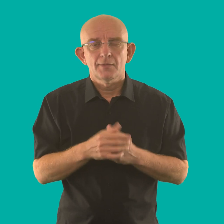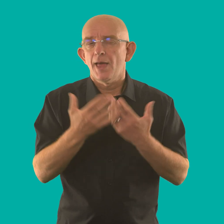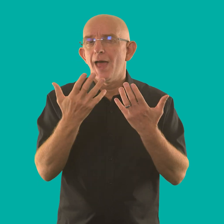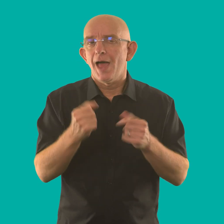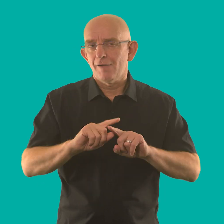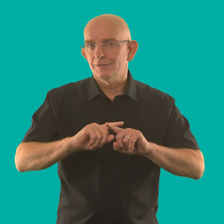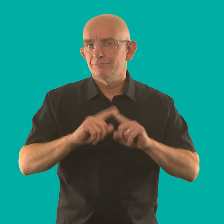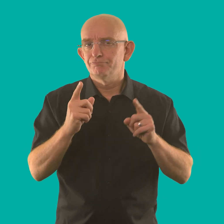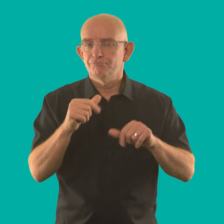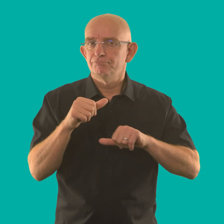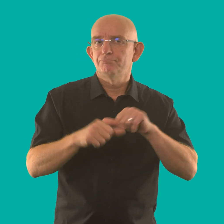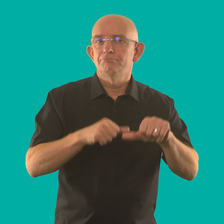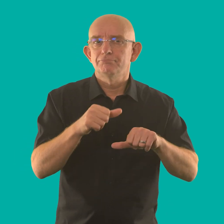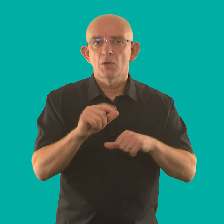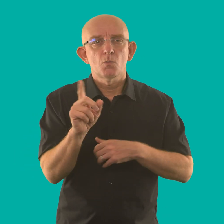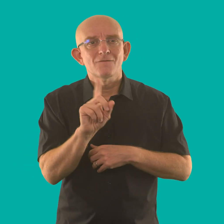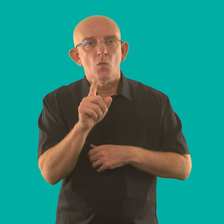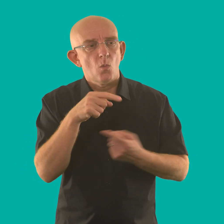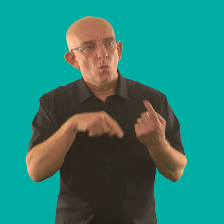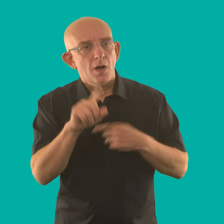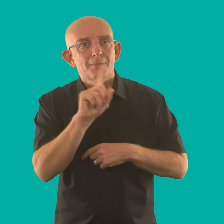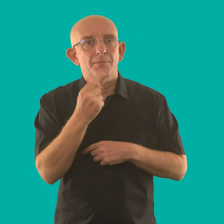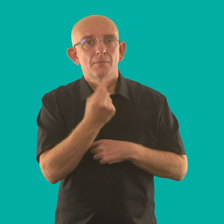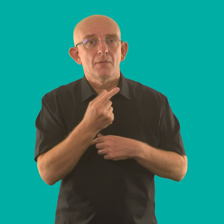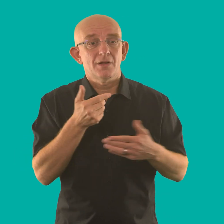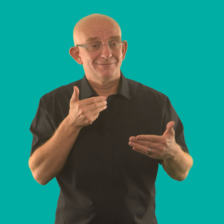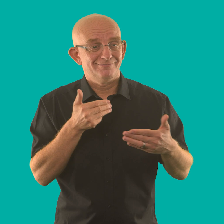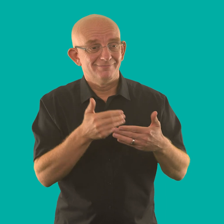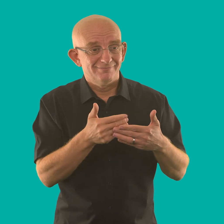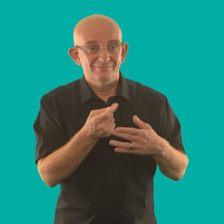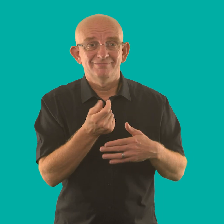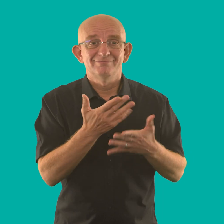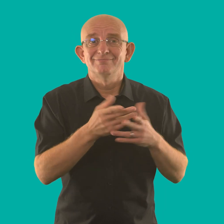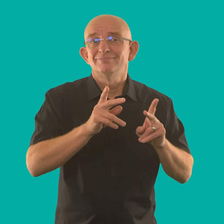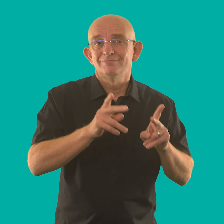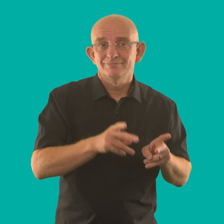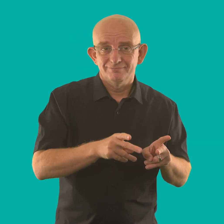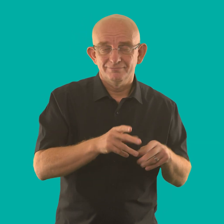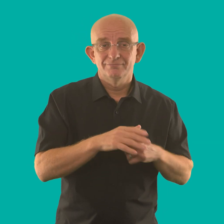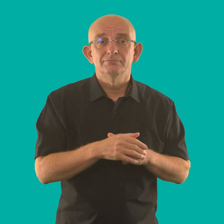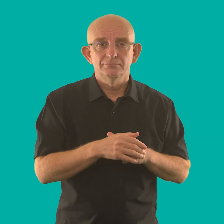There is a special process for people nearing the end of life.